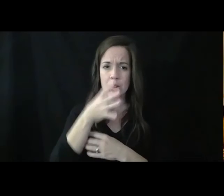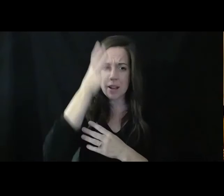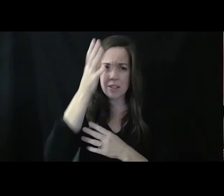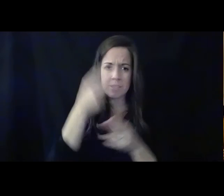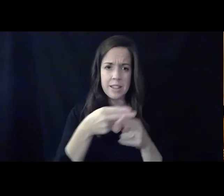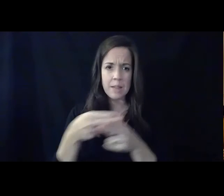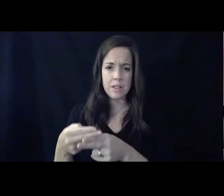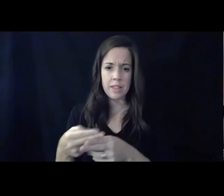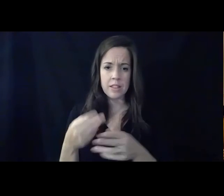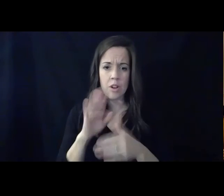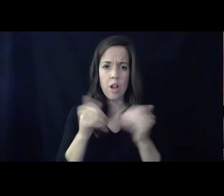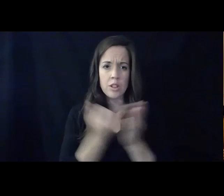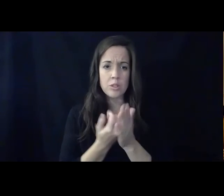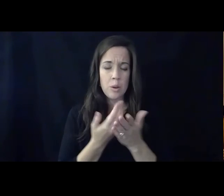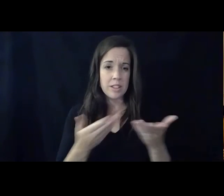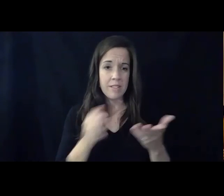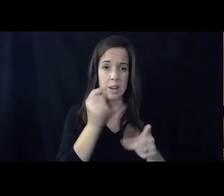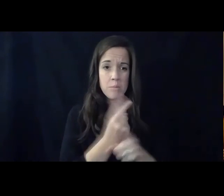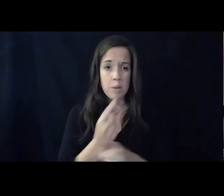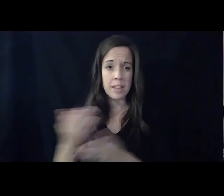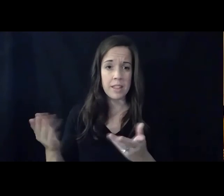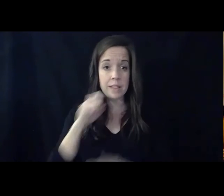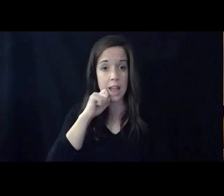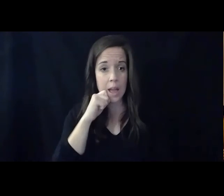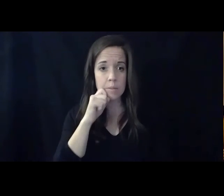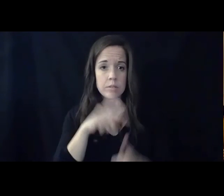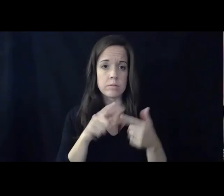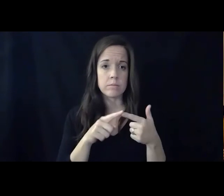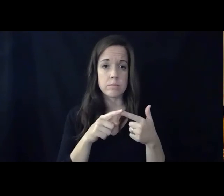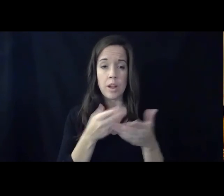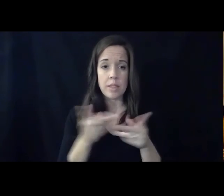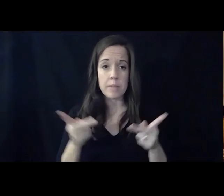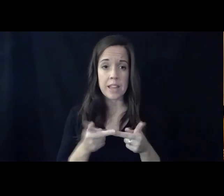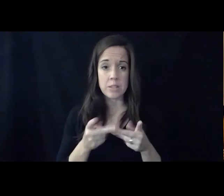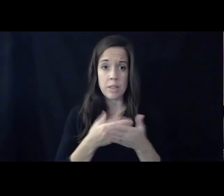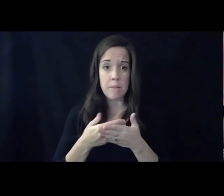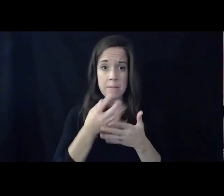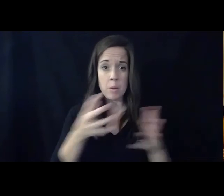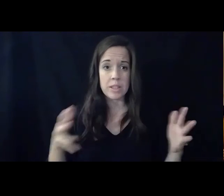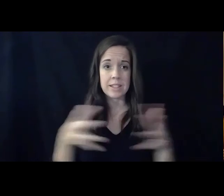things—apples, for instance, or the place where the baby was conceived—and I trace my fingers